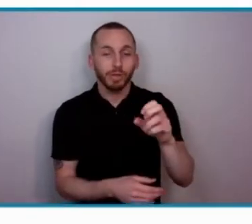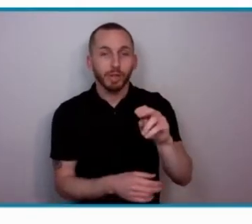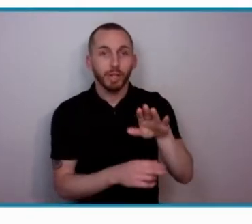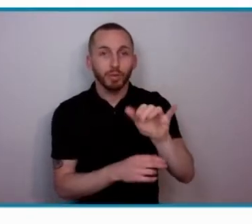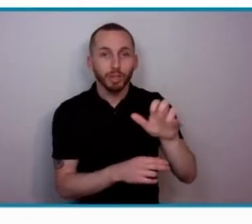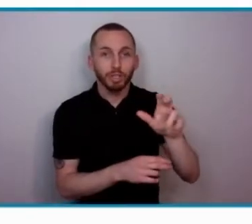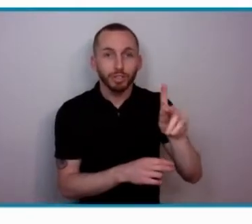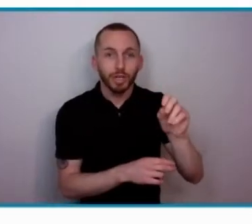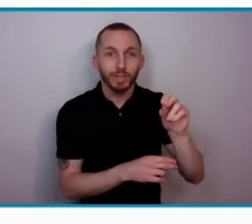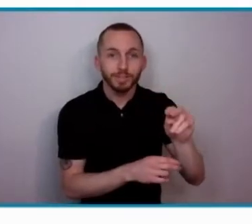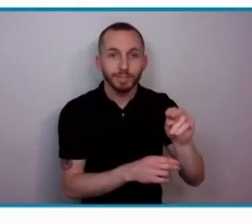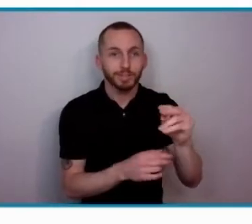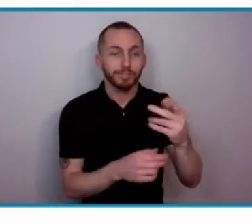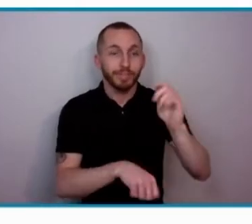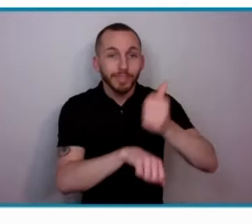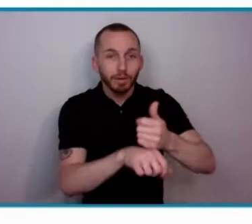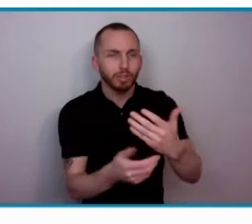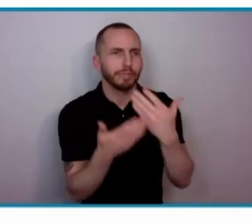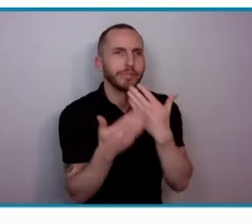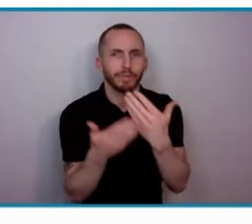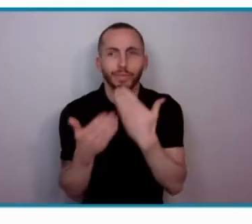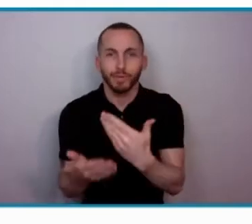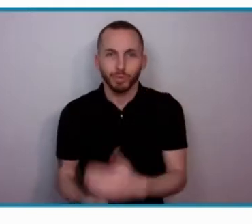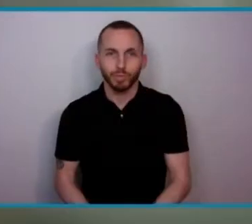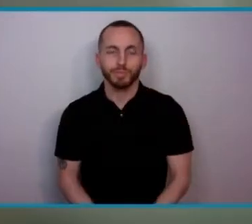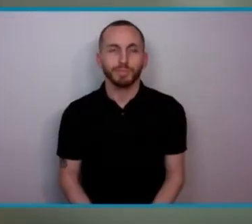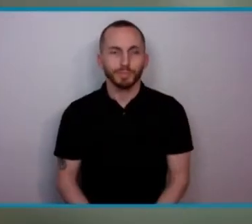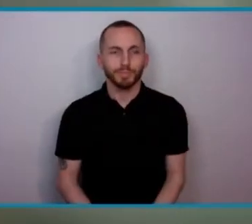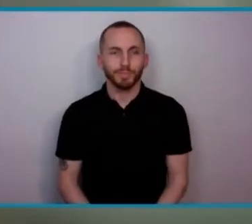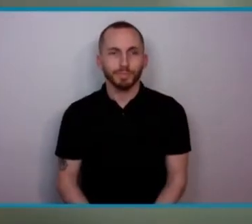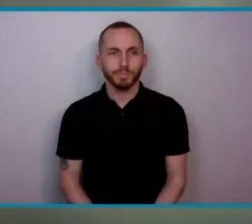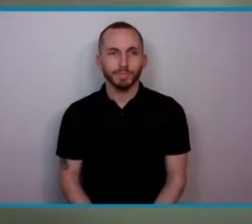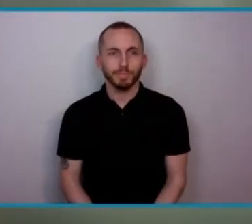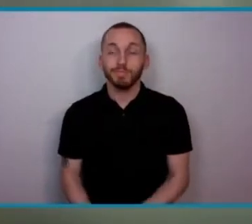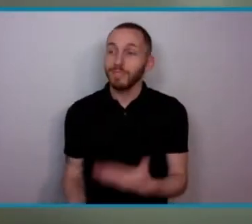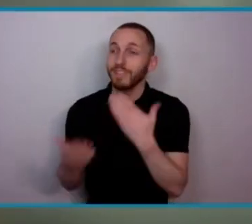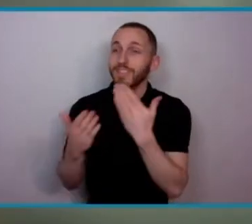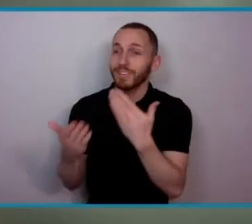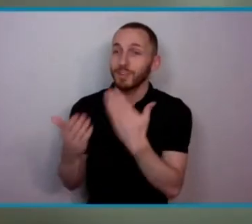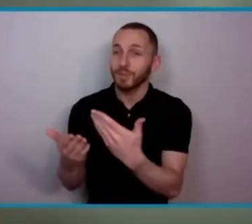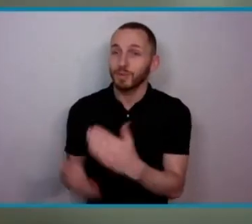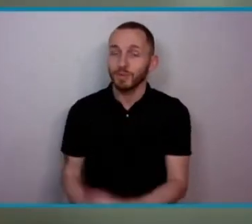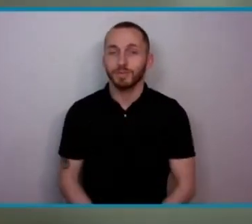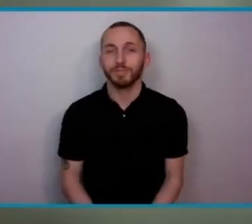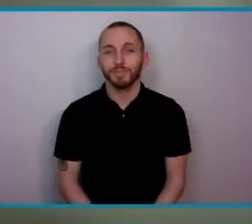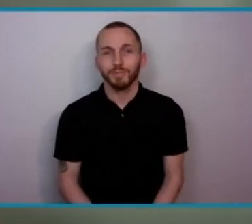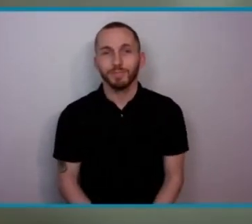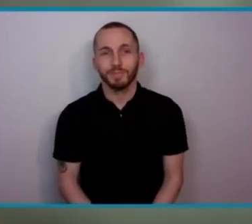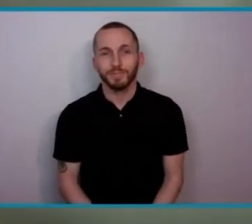this a reality. Thank you so much Dr. Chatterjee, it's great to hear that from you.